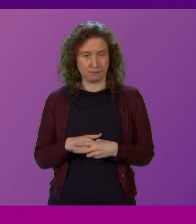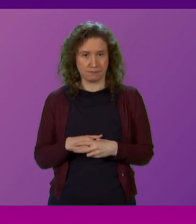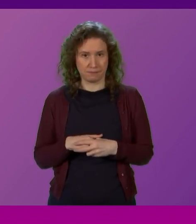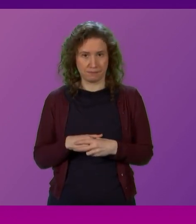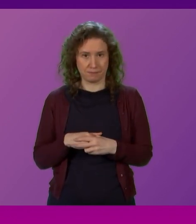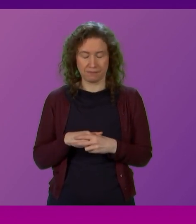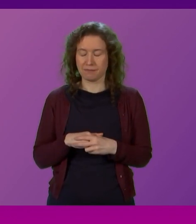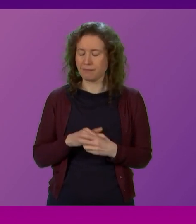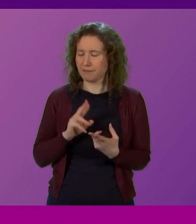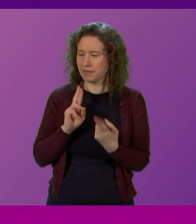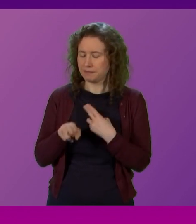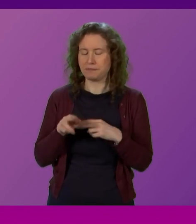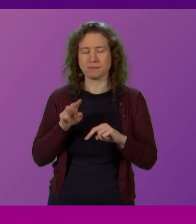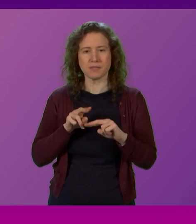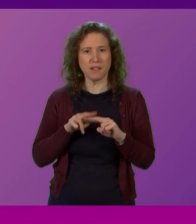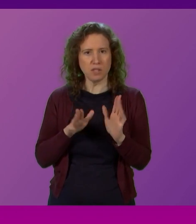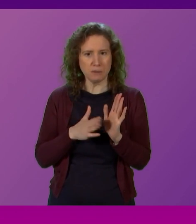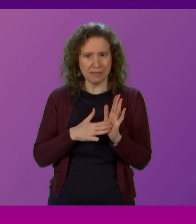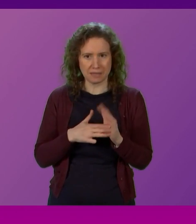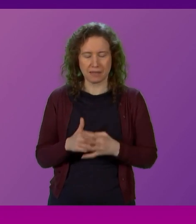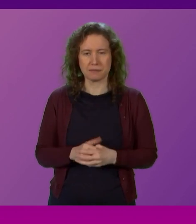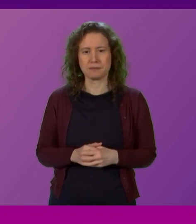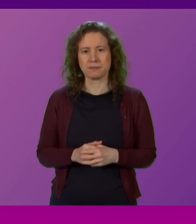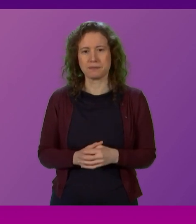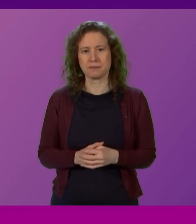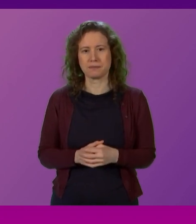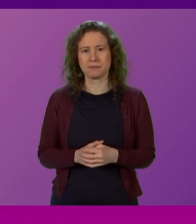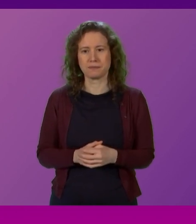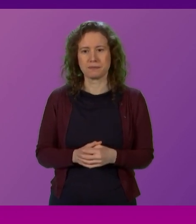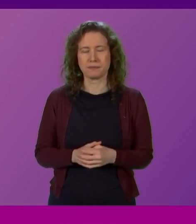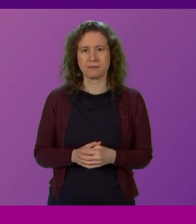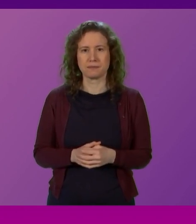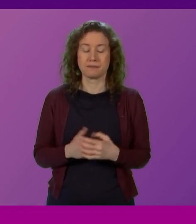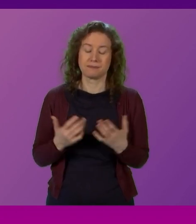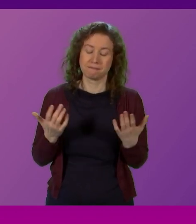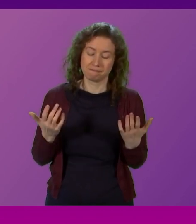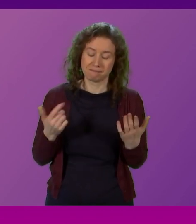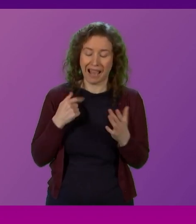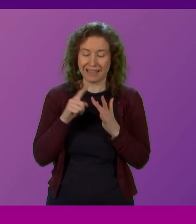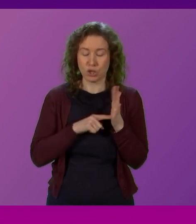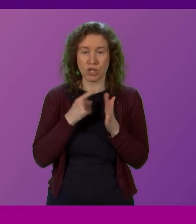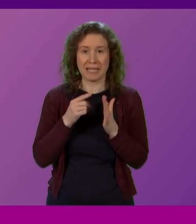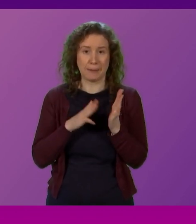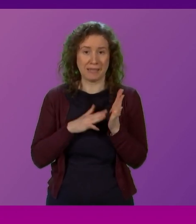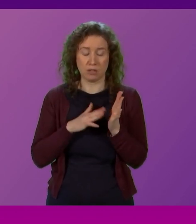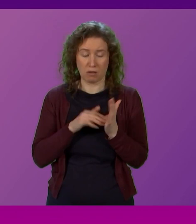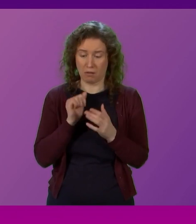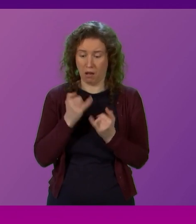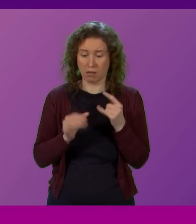On Jenni Minto’s last point, she is absolutely right.